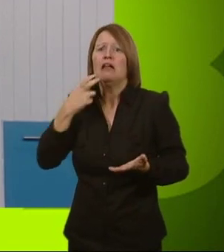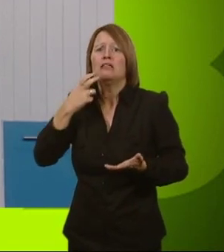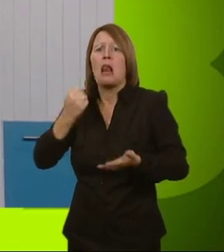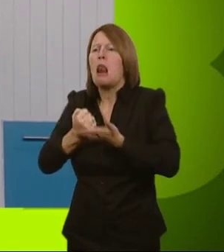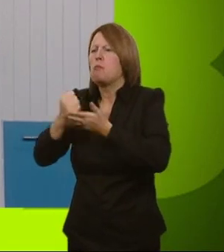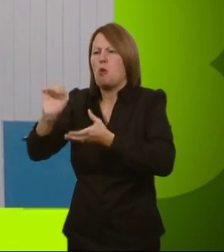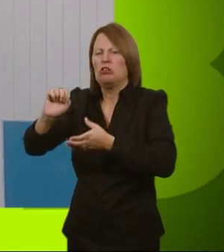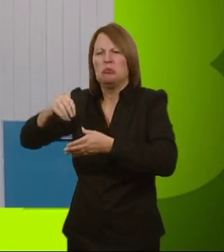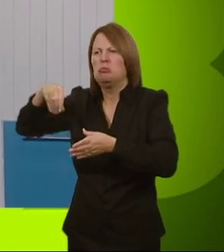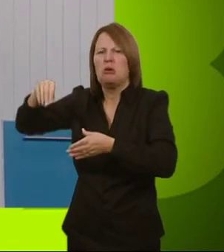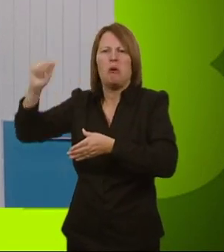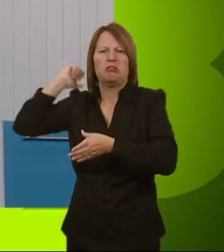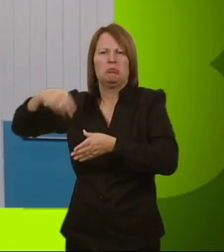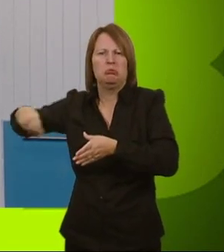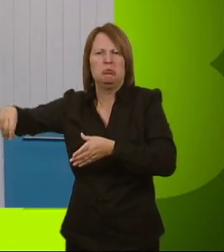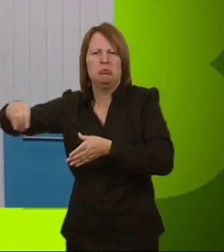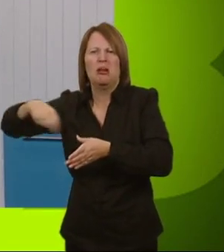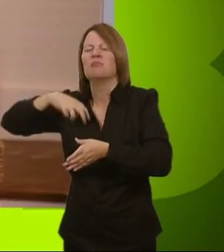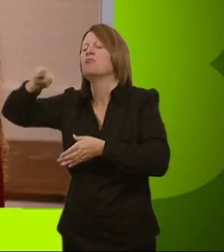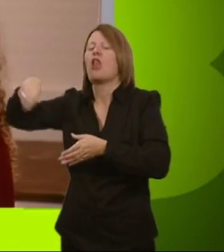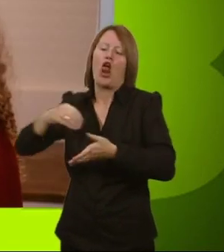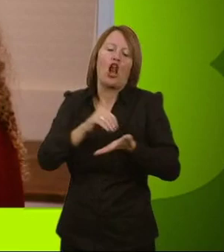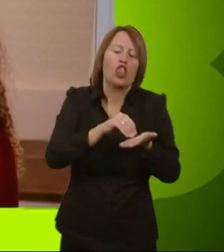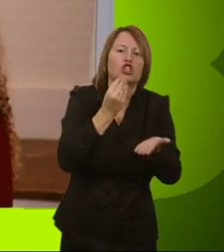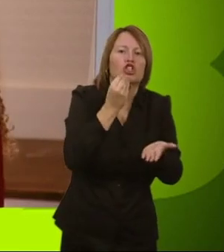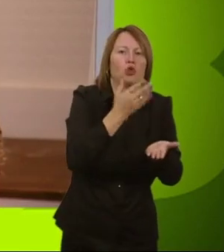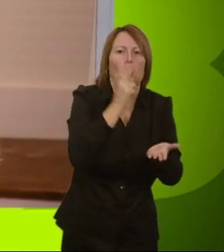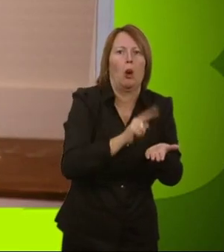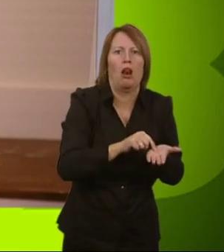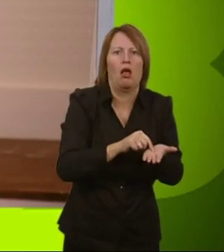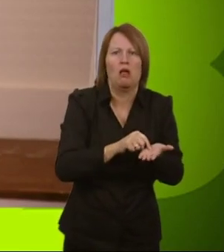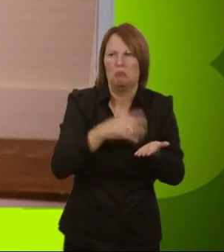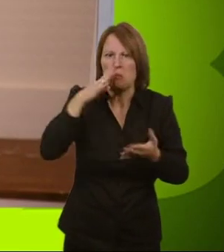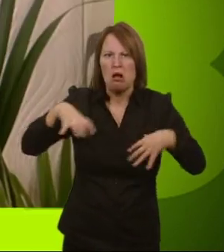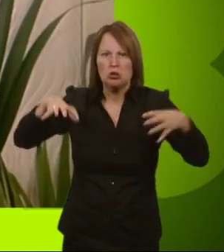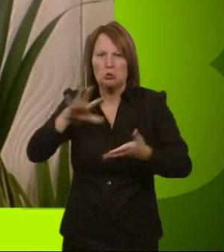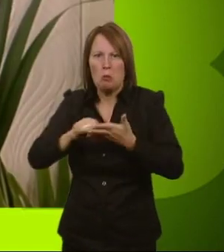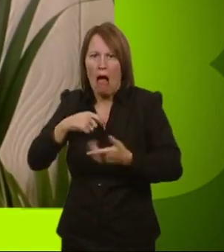manure I ran back to get my lunch for school and some smelly monsters stole my egg sandwiches oh